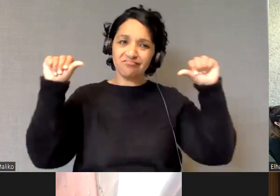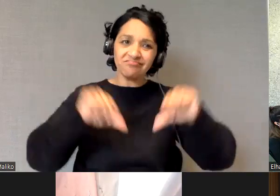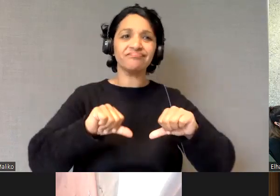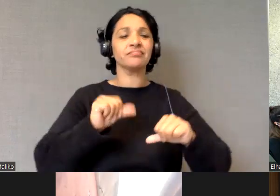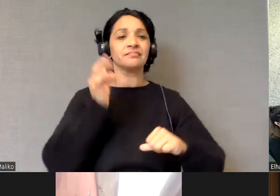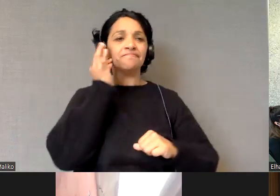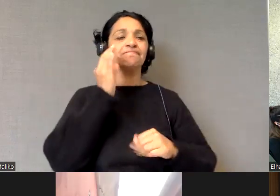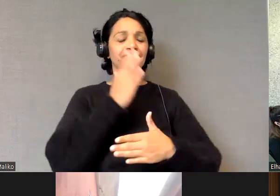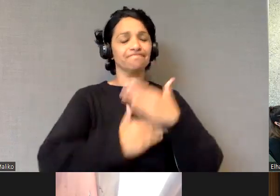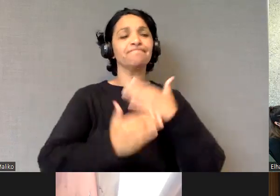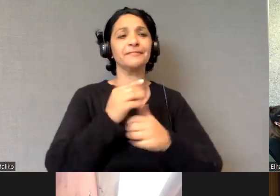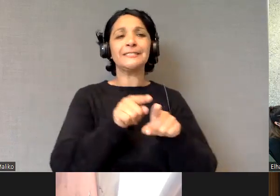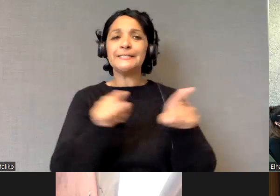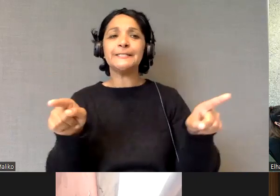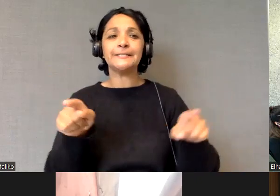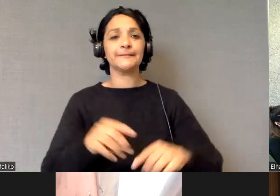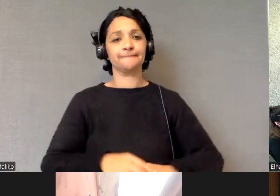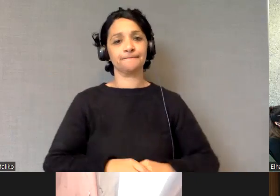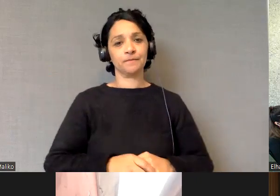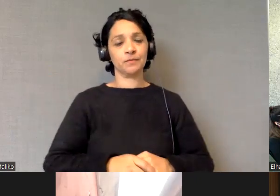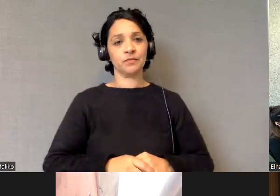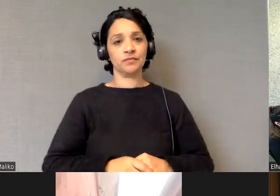in the conflict arms.